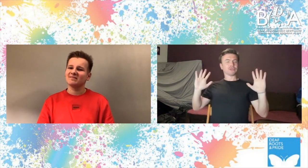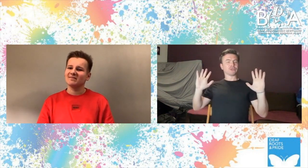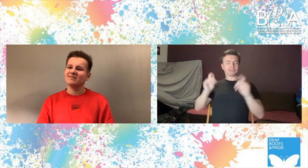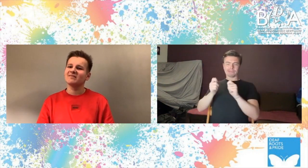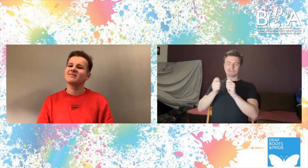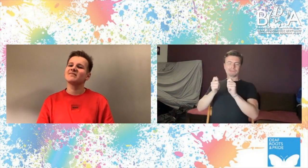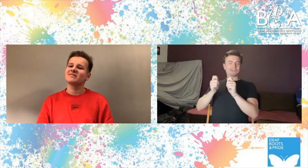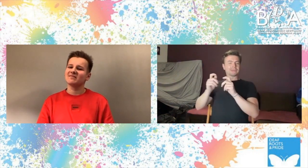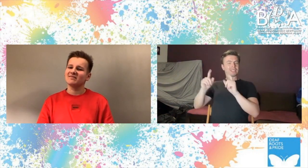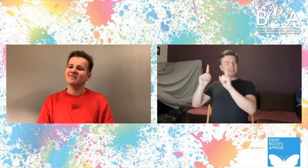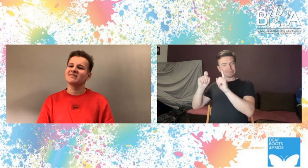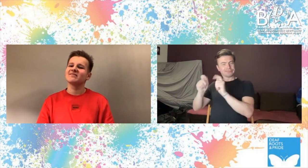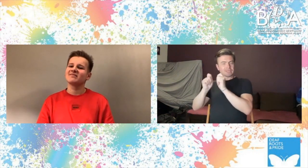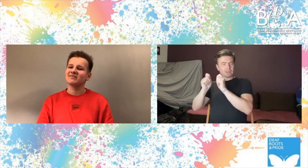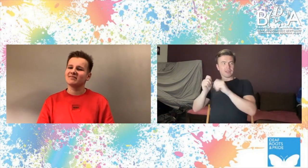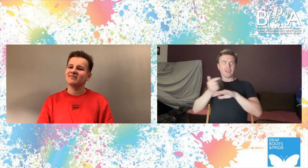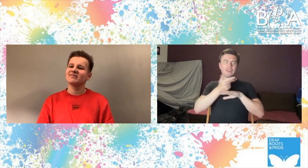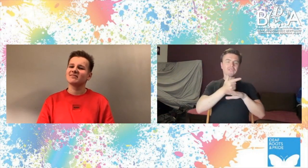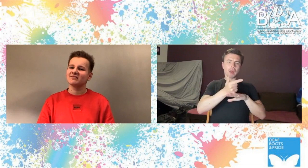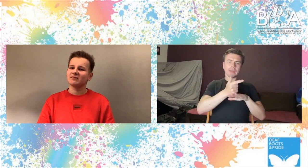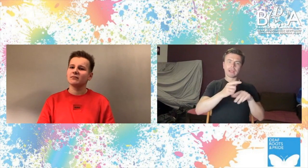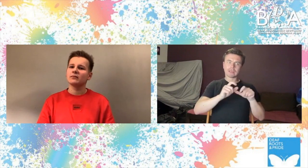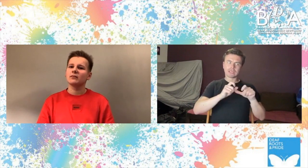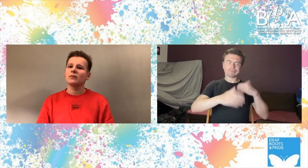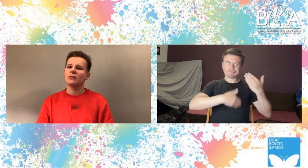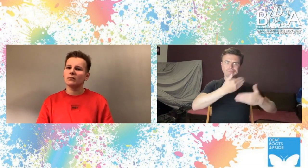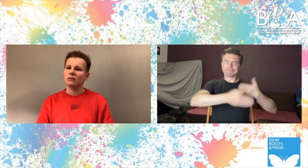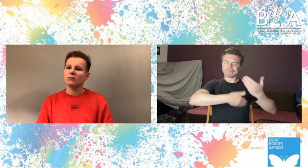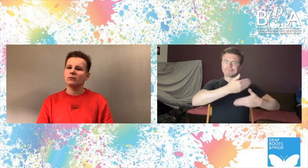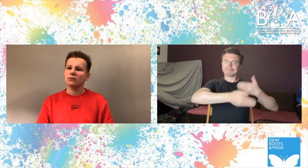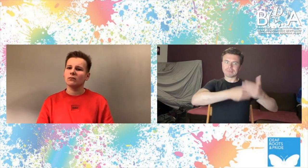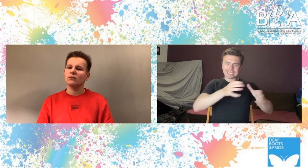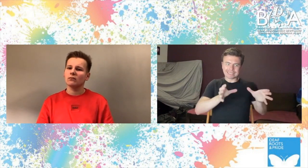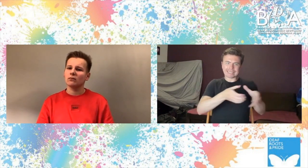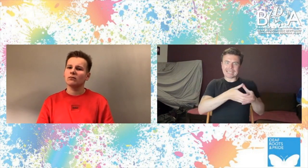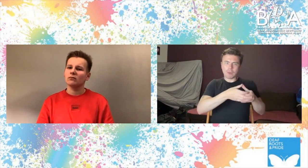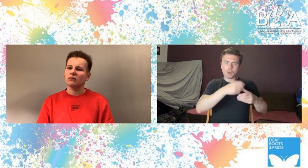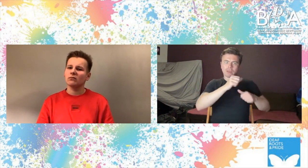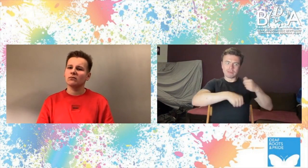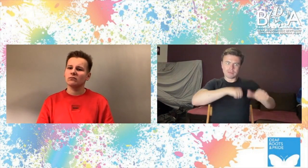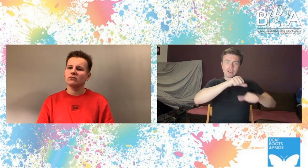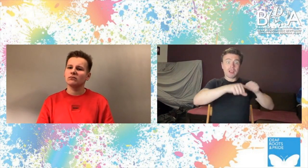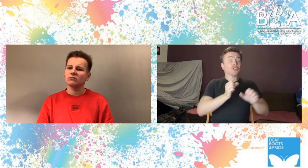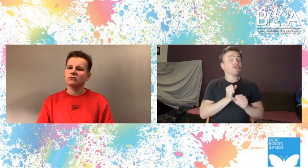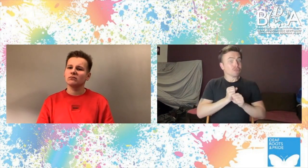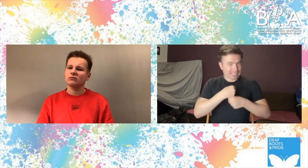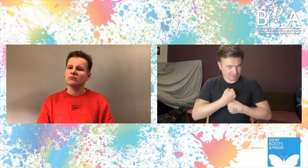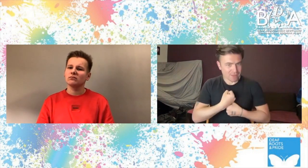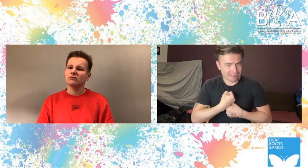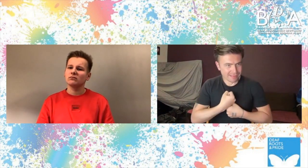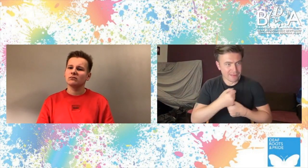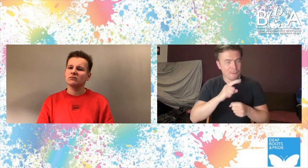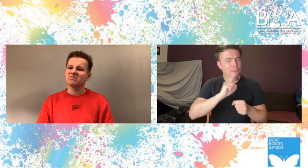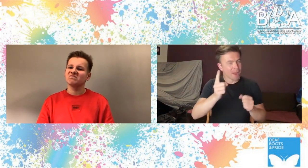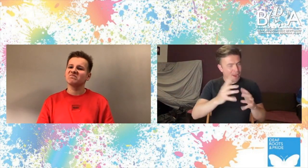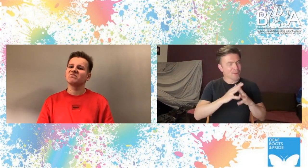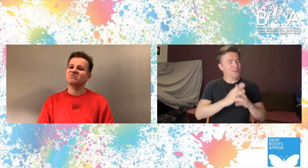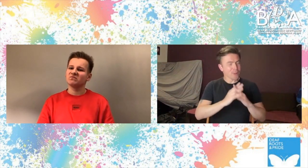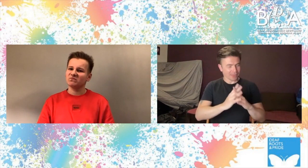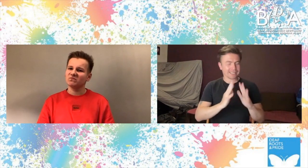photographs and that’s it. You can adapt to those conditions, whereas with filmmaking you’re in a team, you have to keep going. It’s really stressful